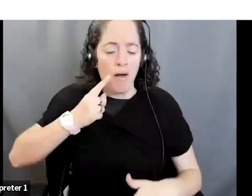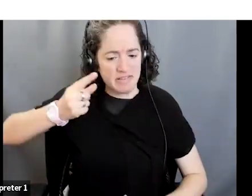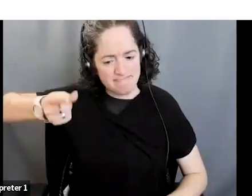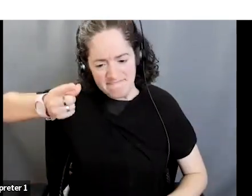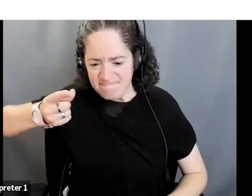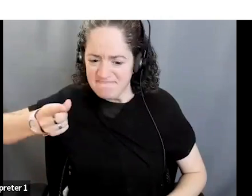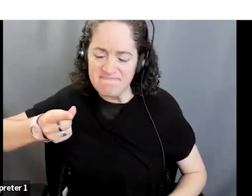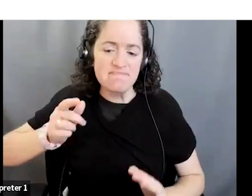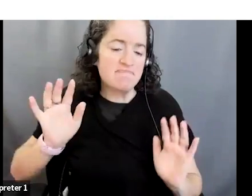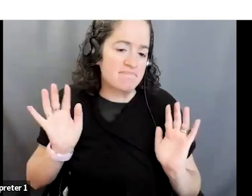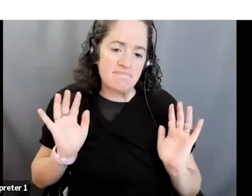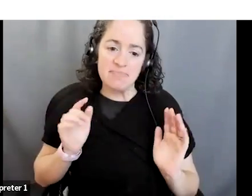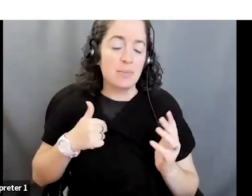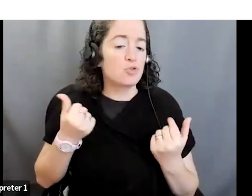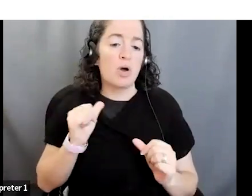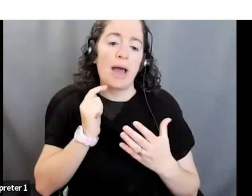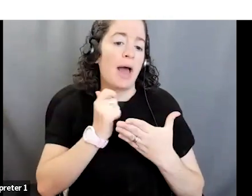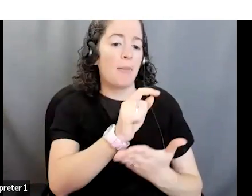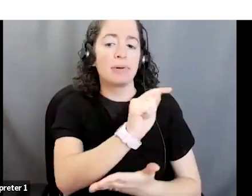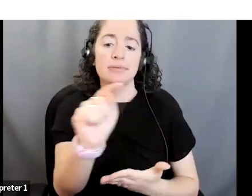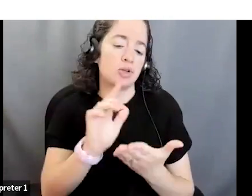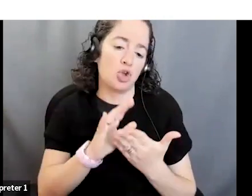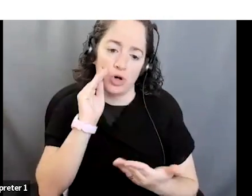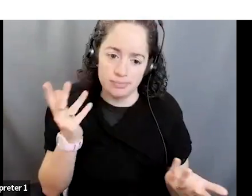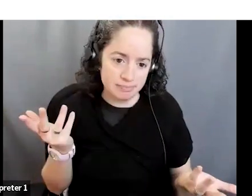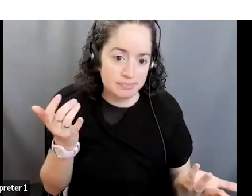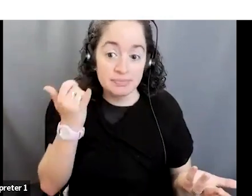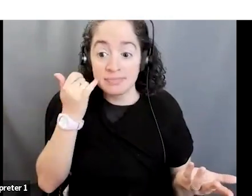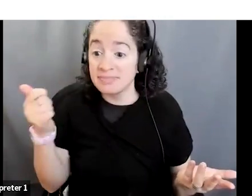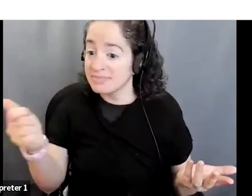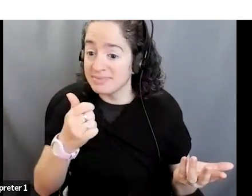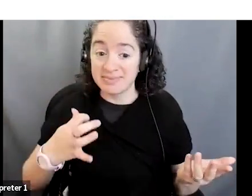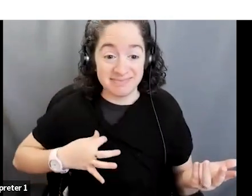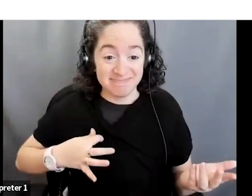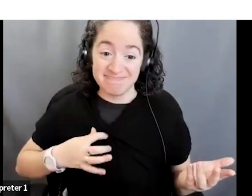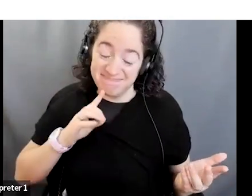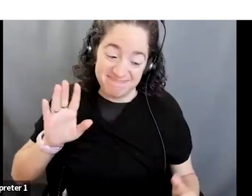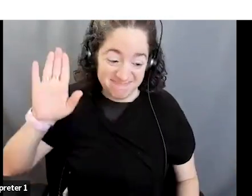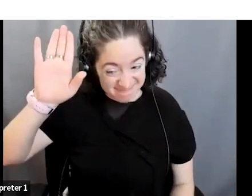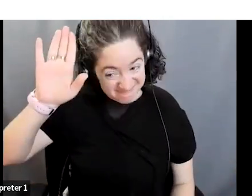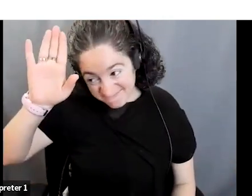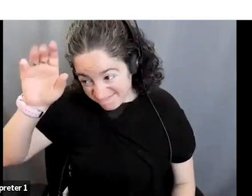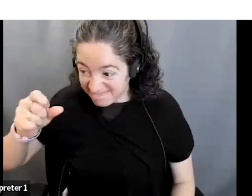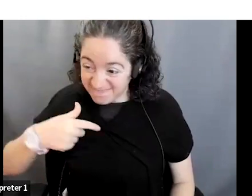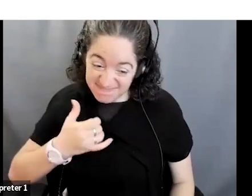to be up here and to be willing to say, "Okay, these mistakes happened, but we can all learn and move forward,"